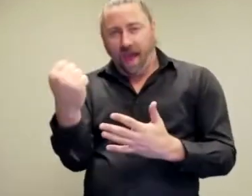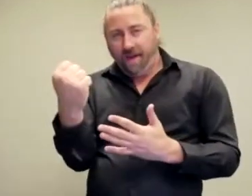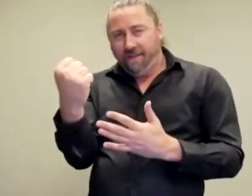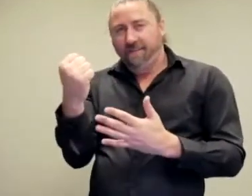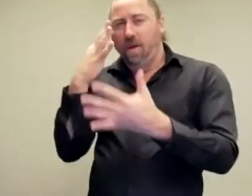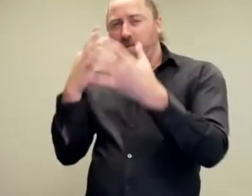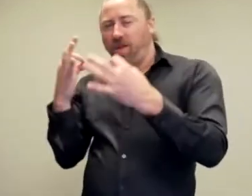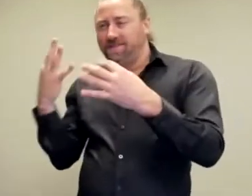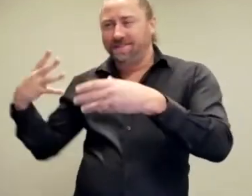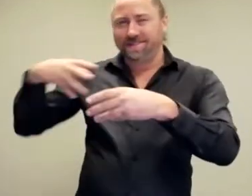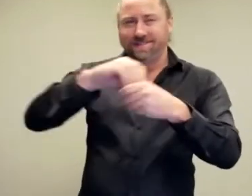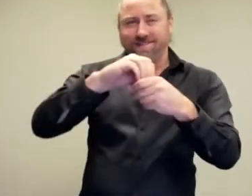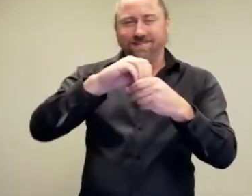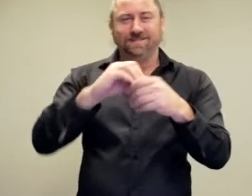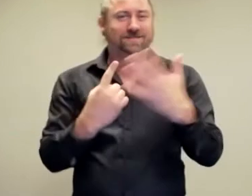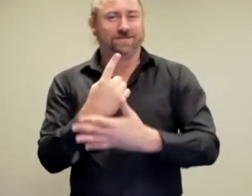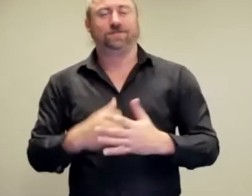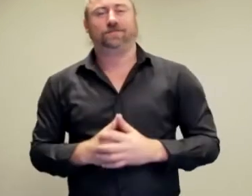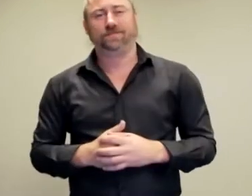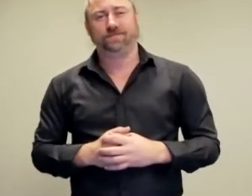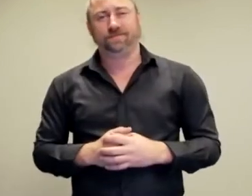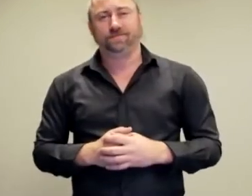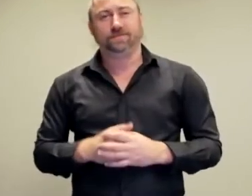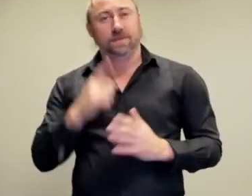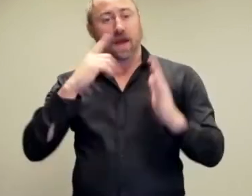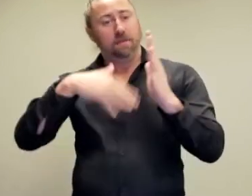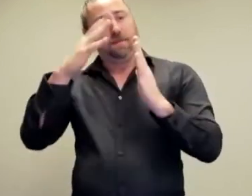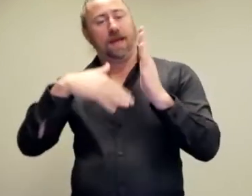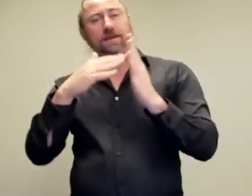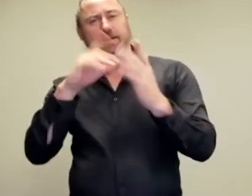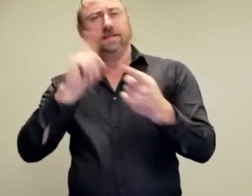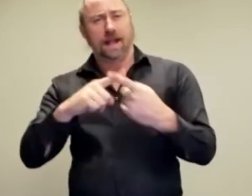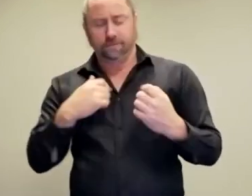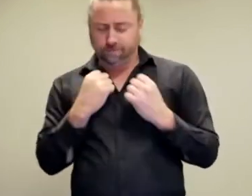Importantly while painting remains core to my practice,